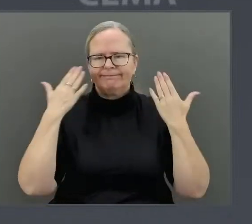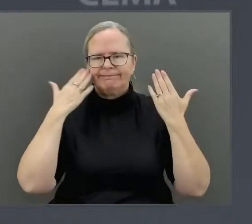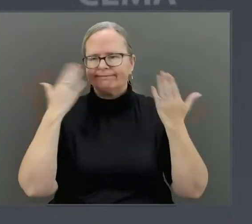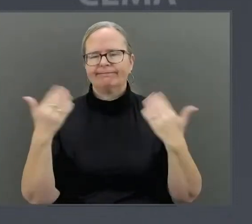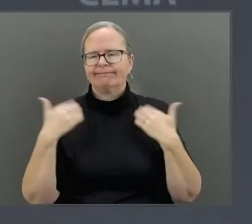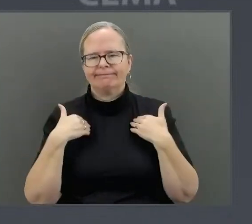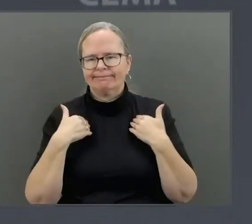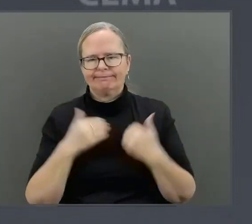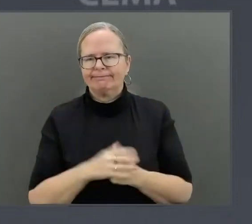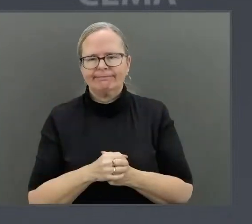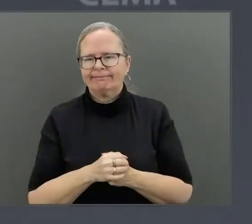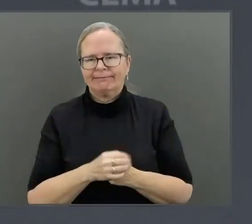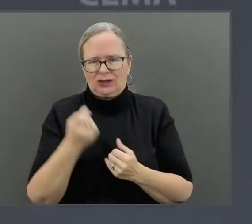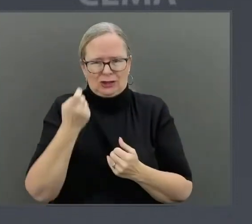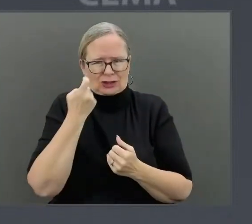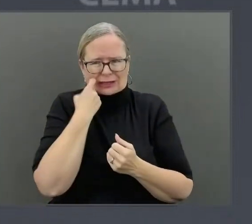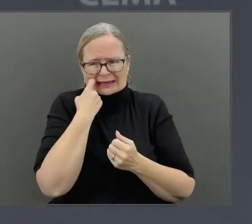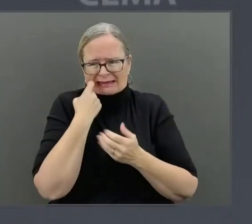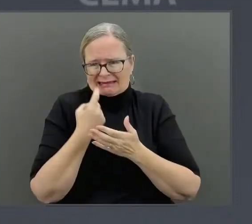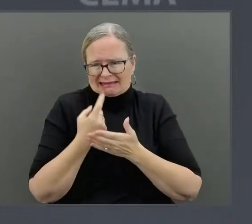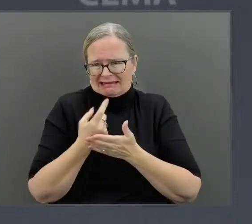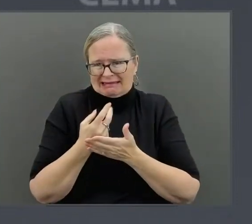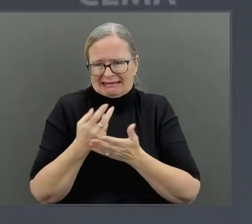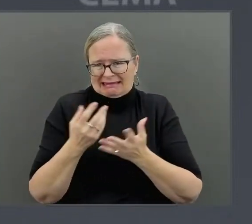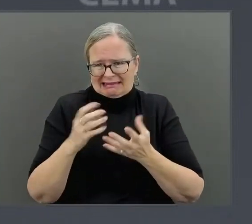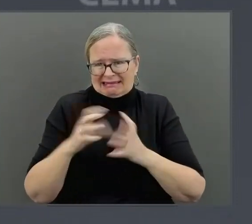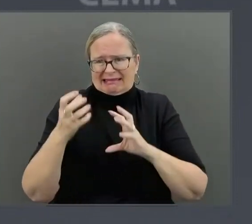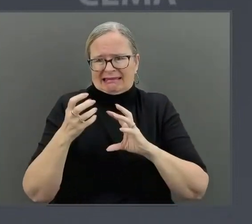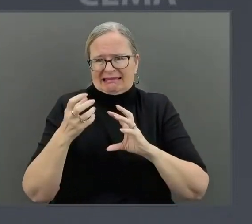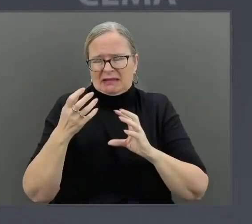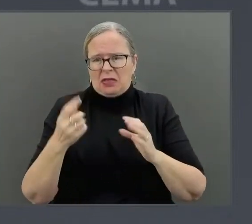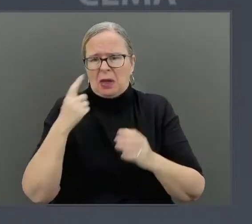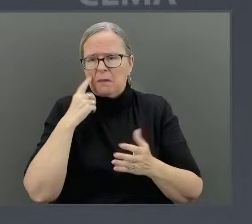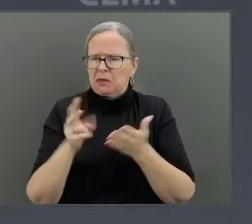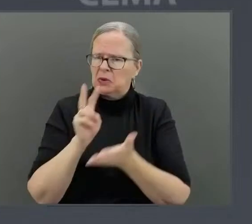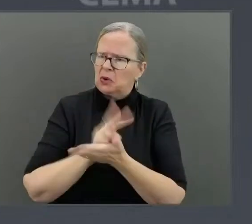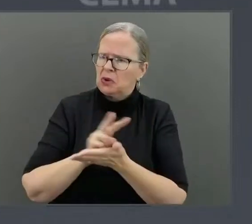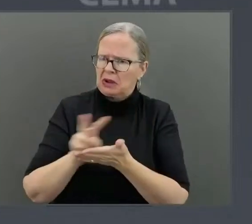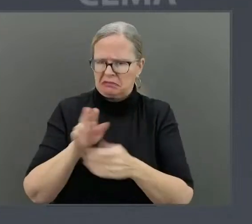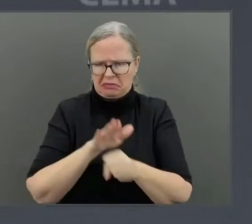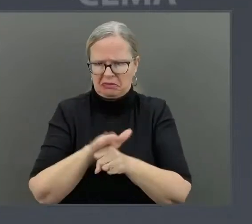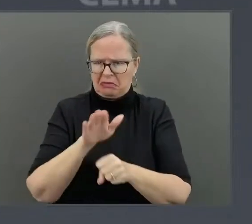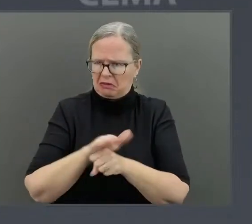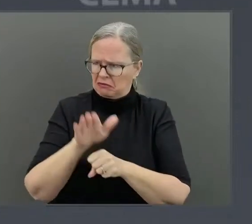weeks and that seems like a long time but it's not we're really our eyes are fully focused on